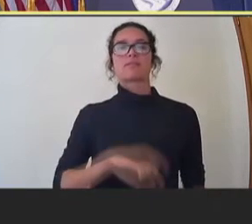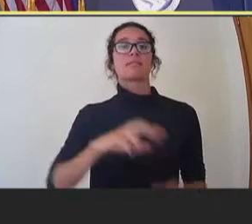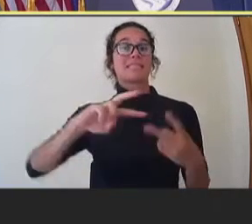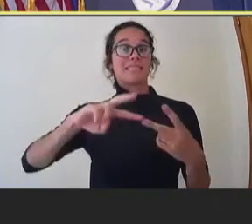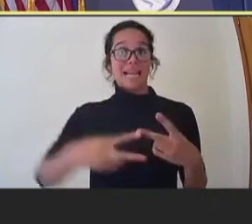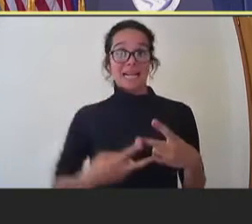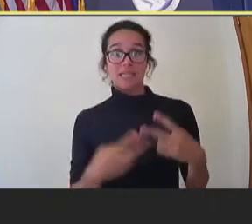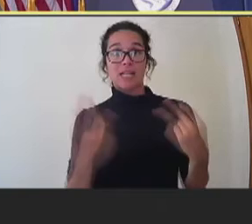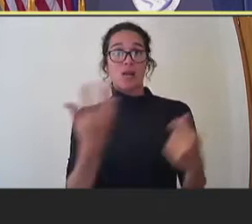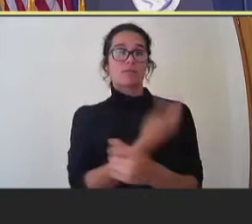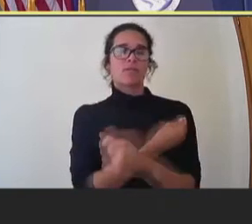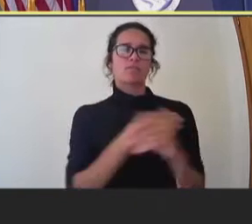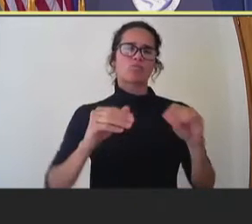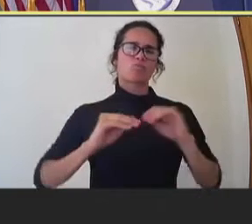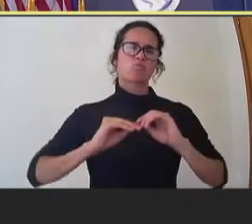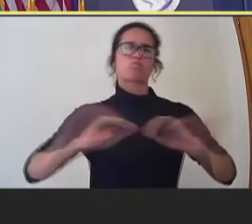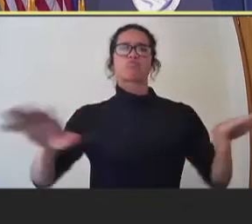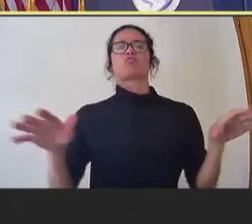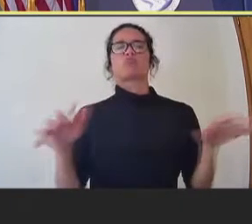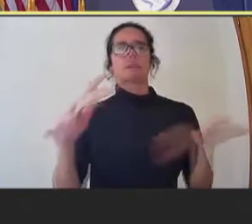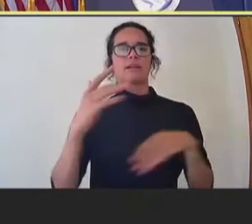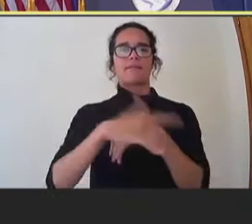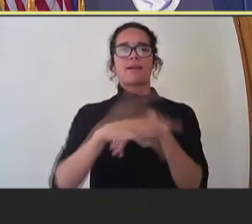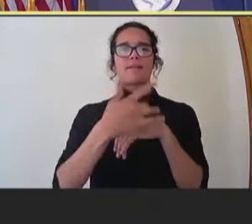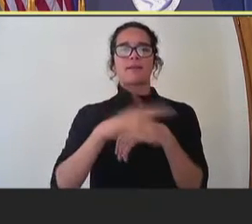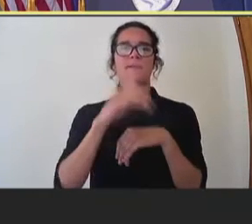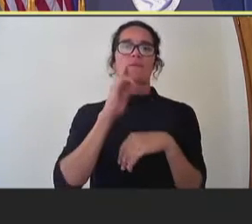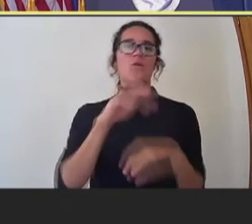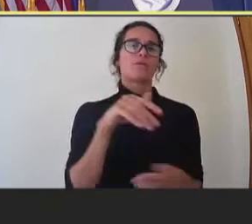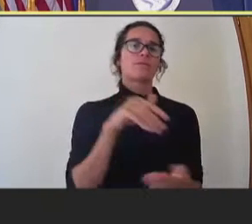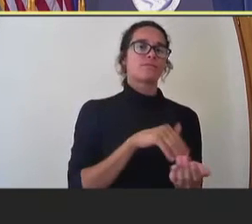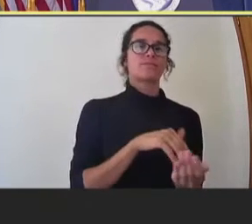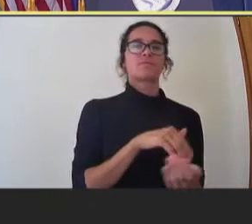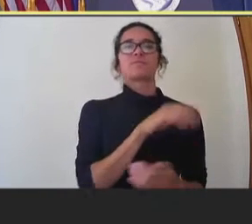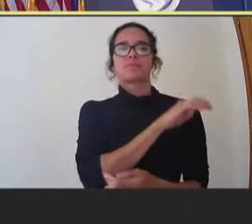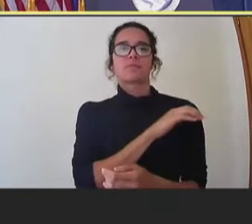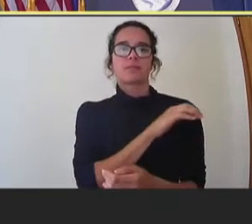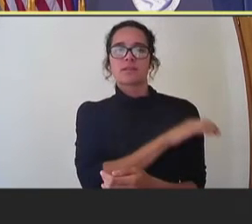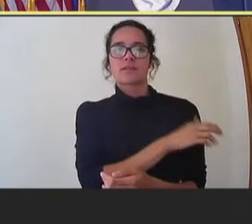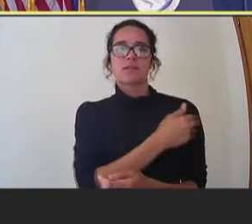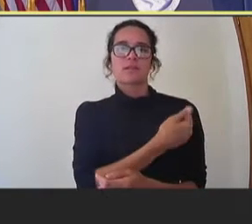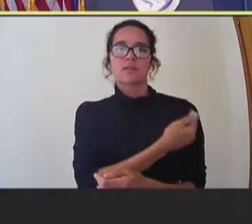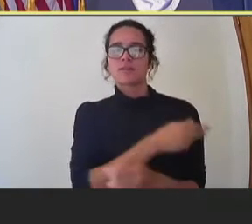available through health providers, clinics, and other locations such as Pride events. And I